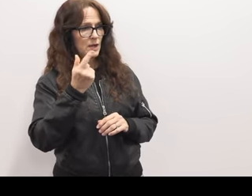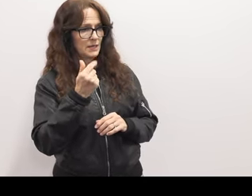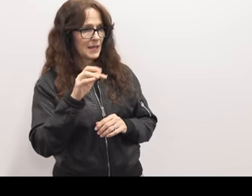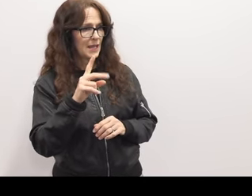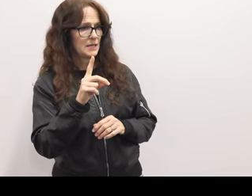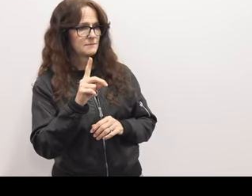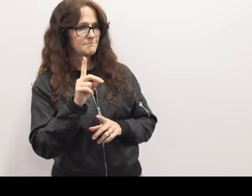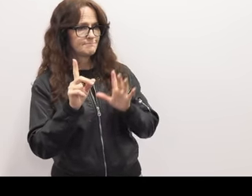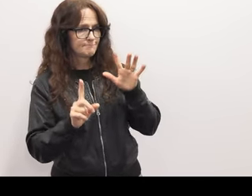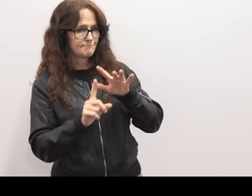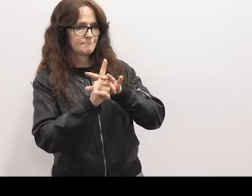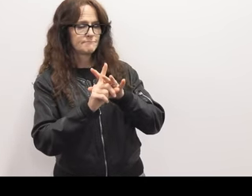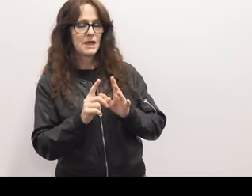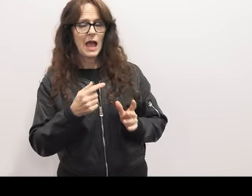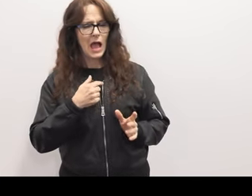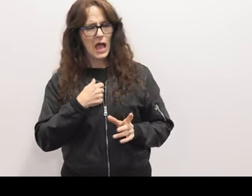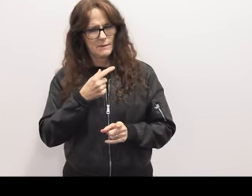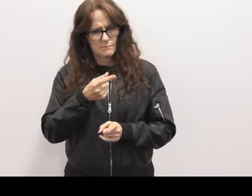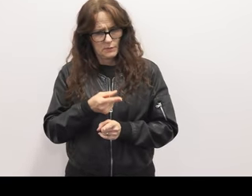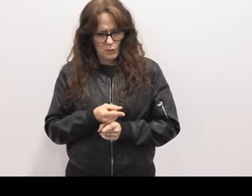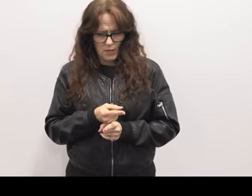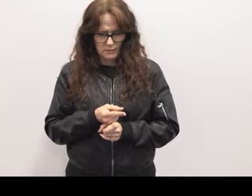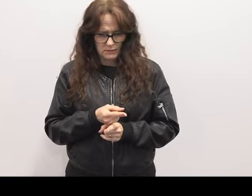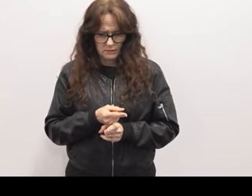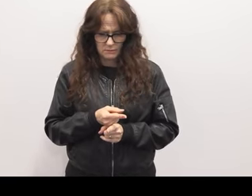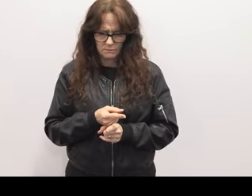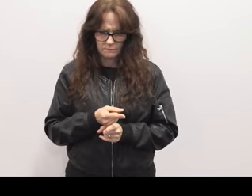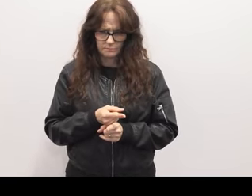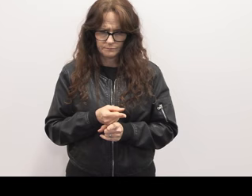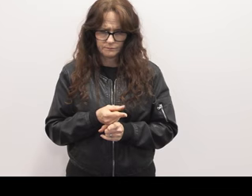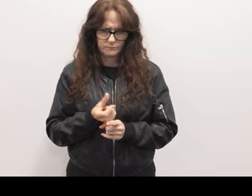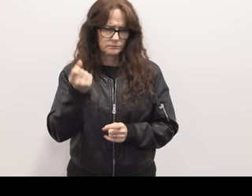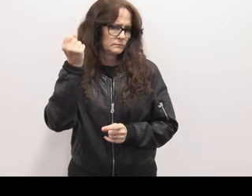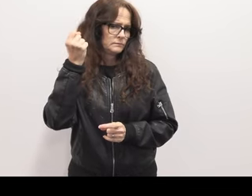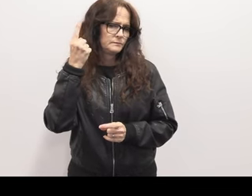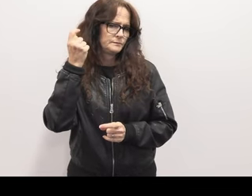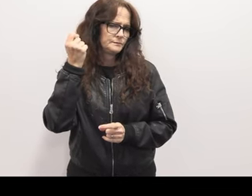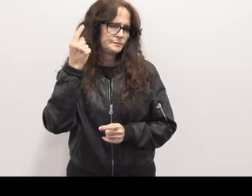in understanding that it would be